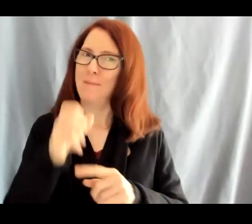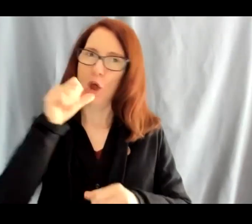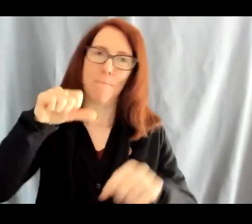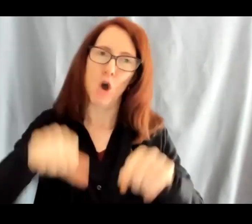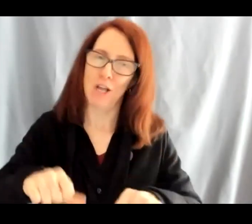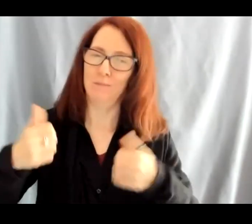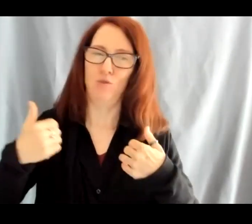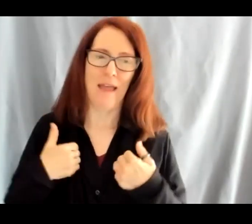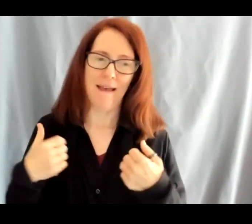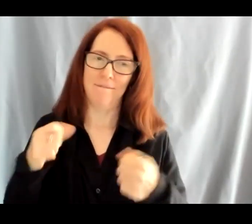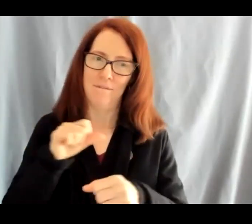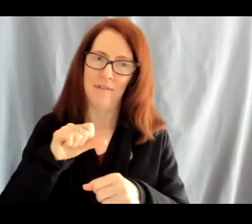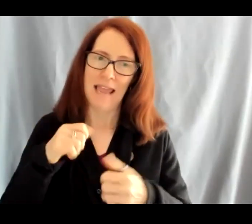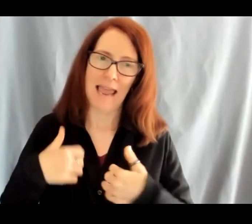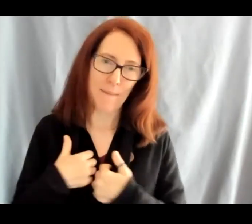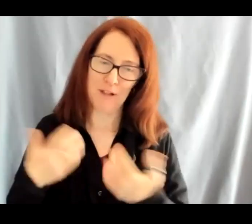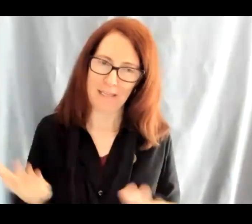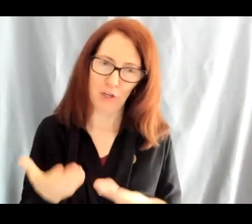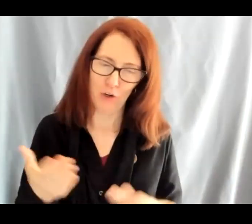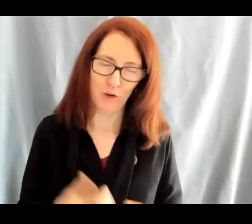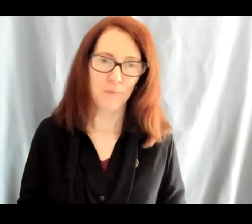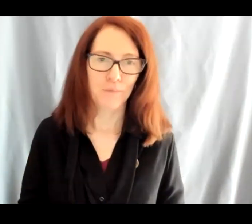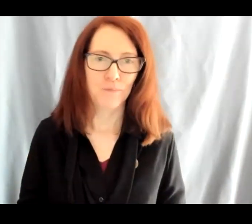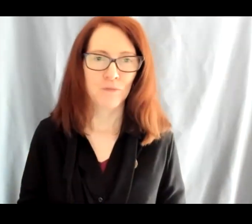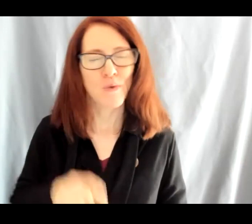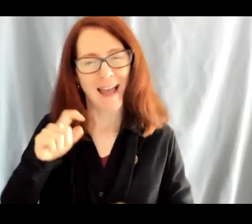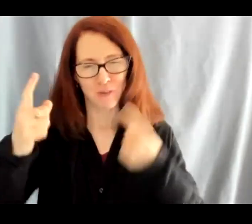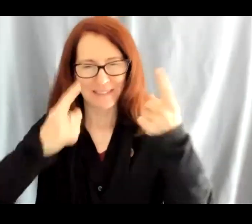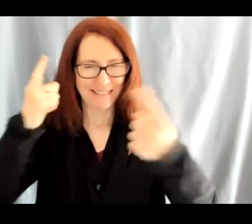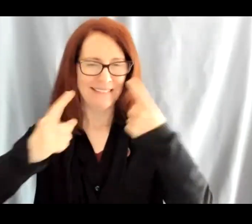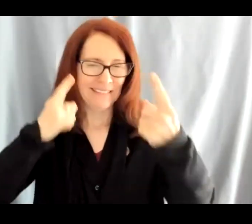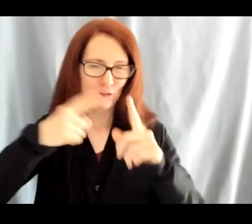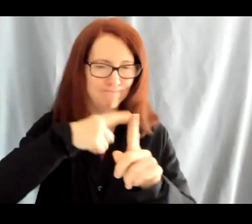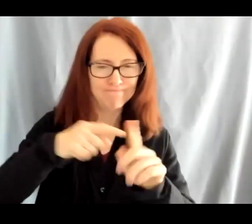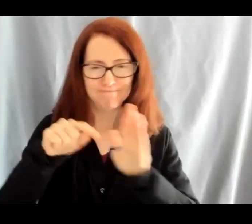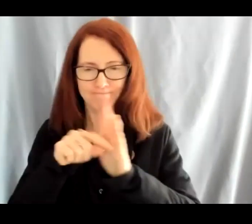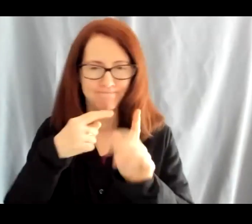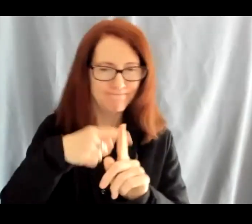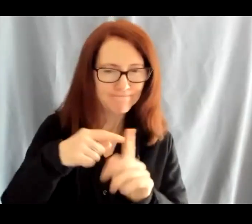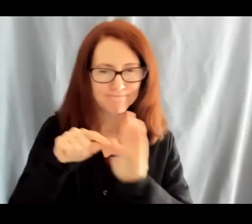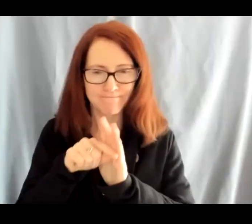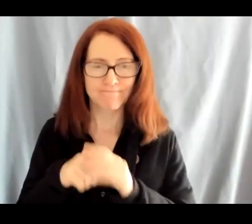think another thing to consider is looking at like the public accommodation space service